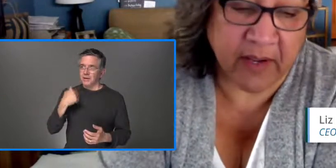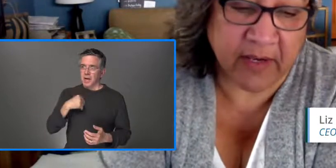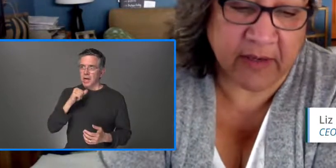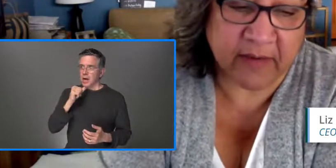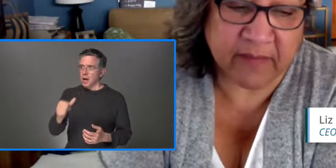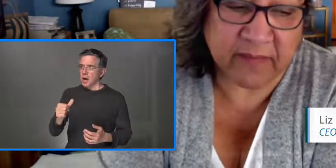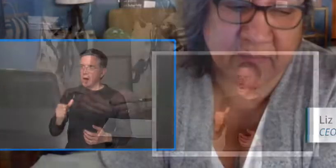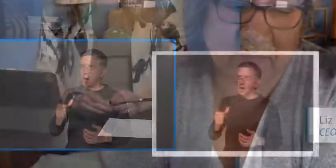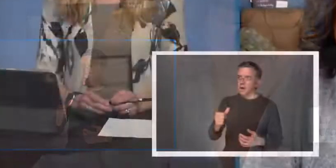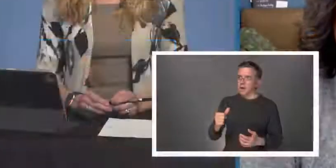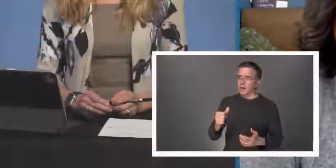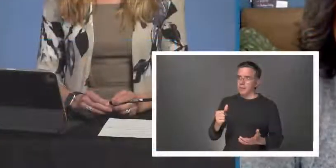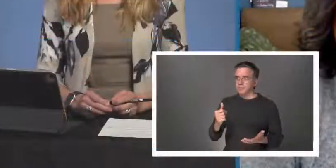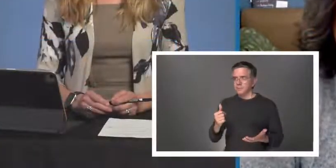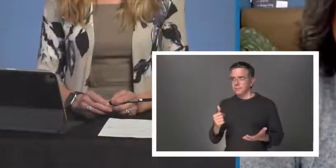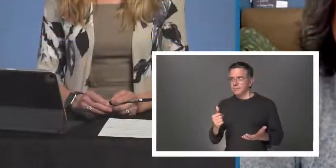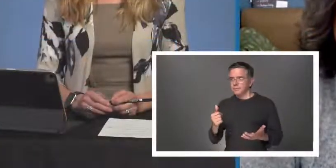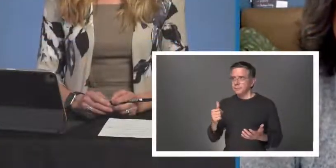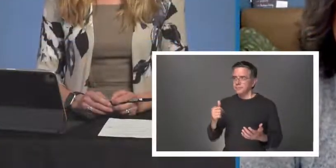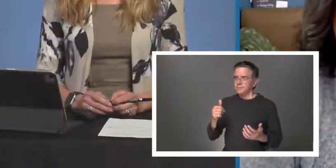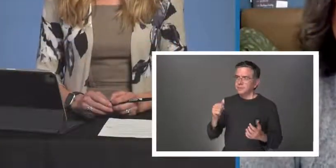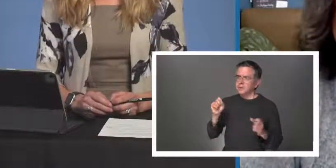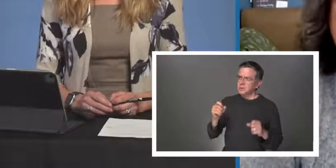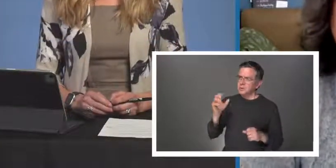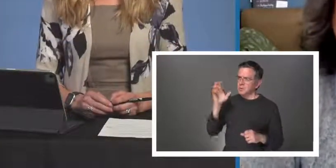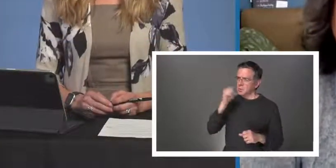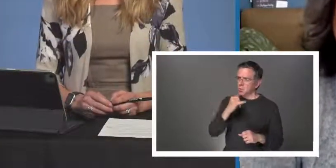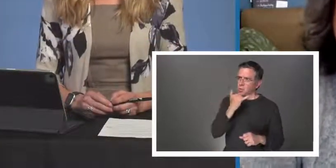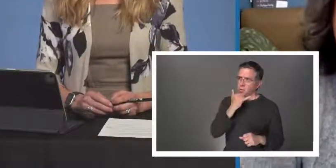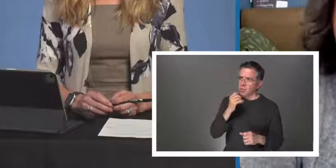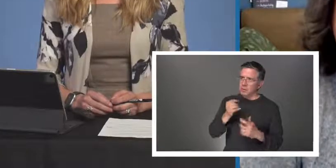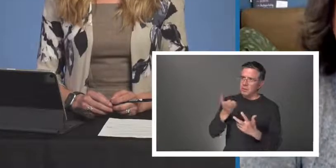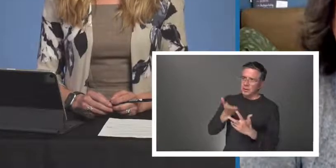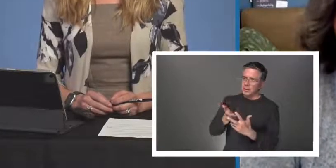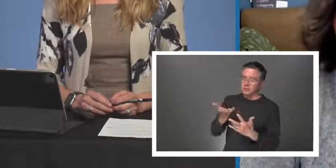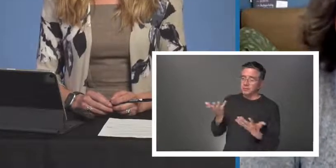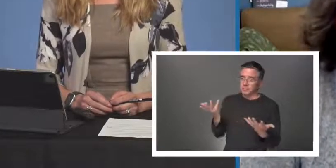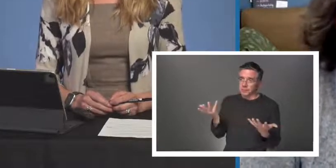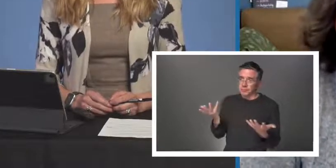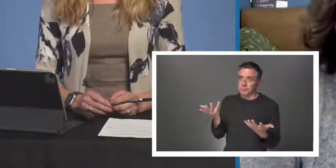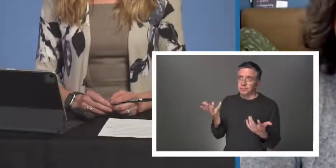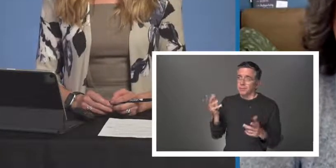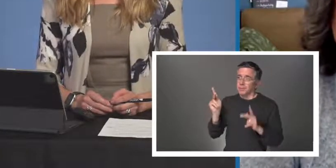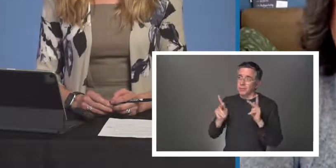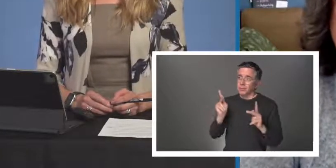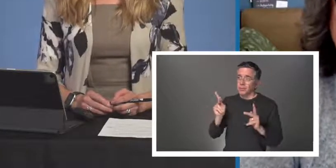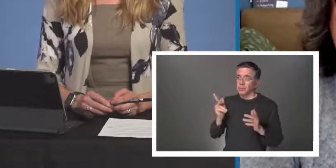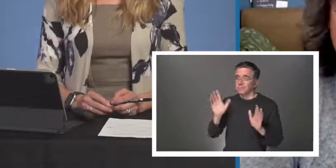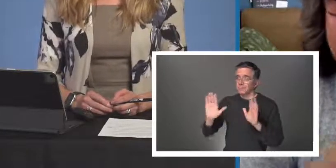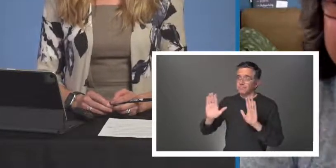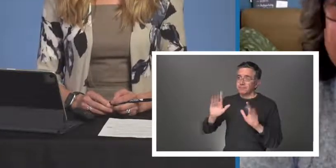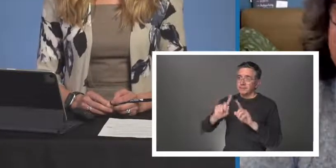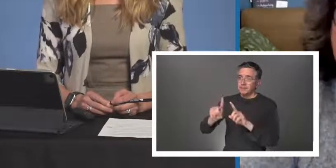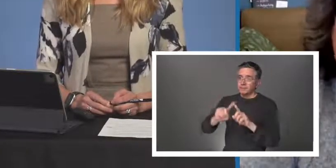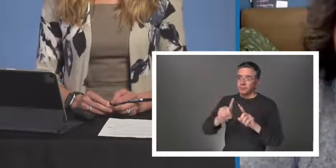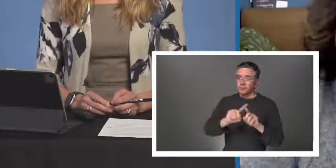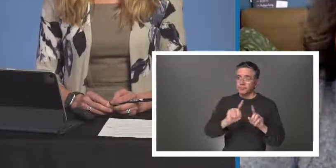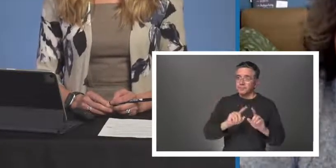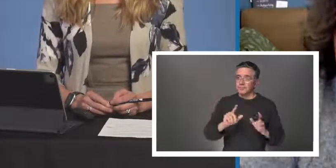And, you know, I think we just need to know people are in different places, and the more we talk to them, the better we'll all be,